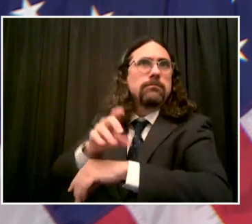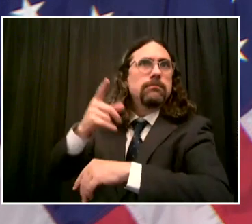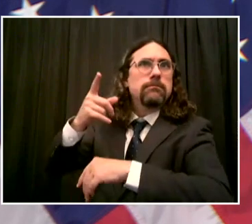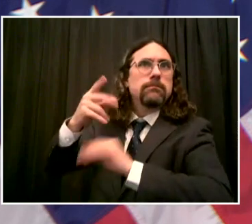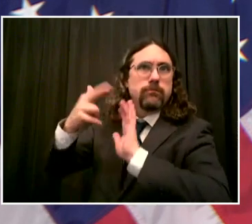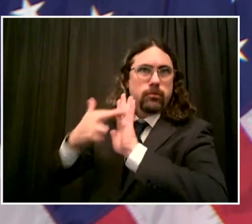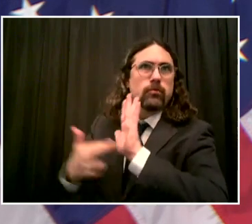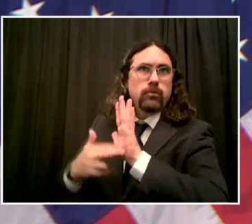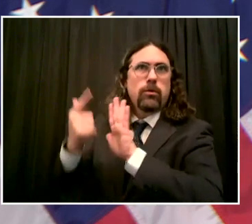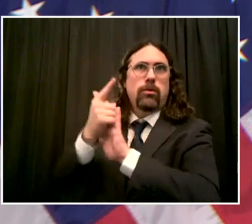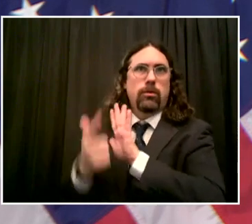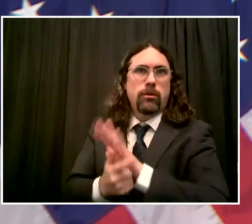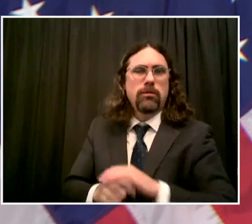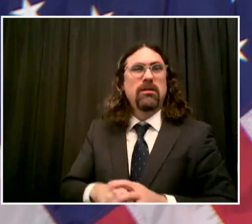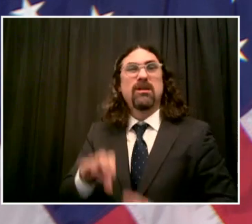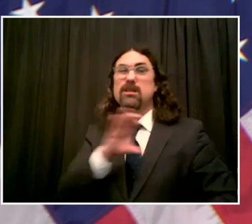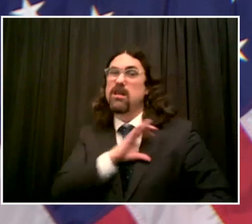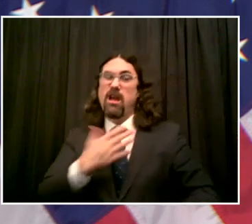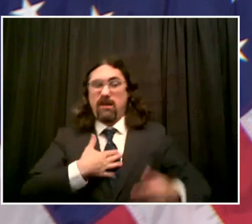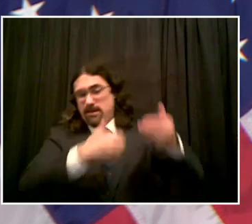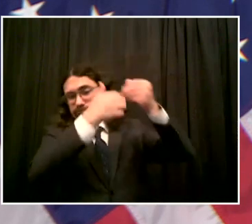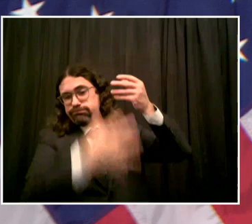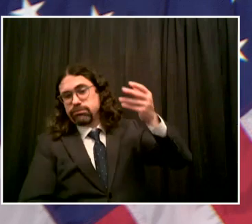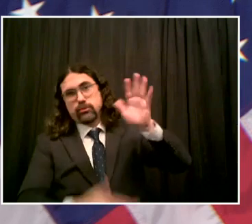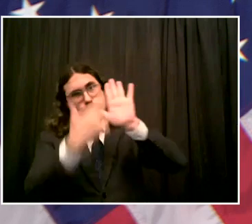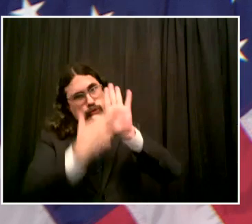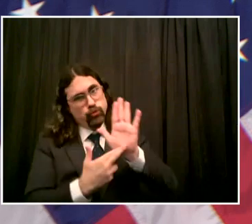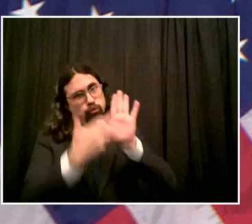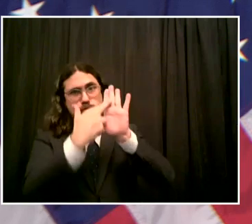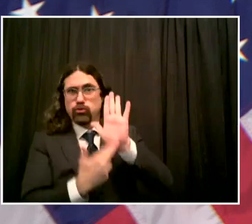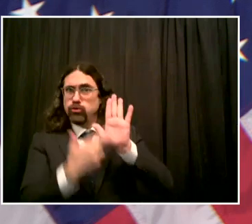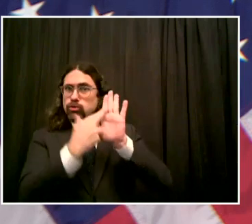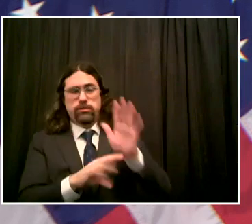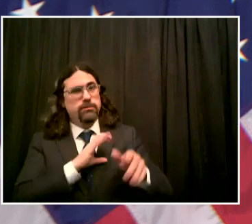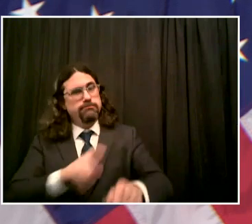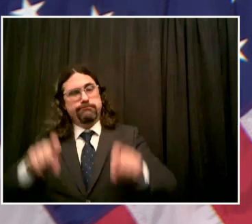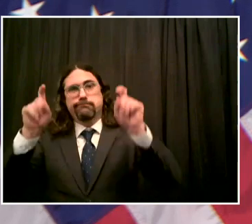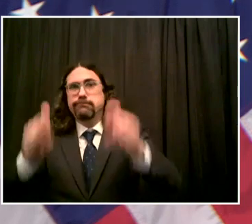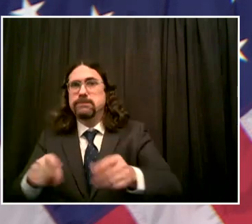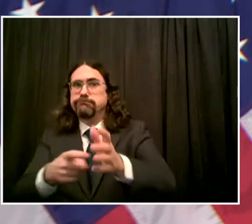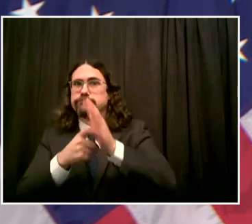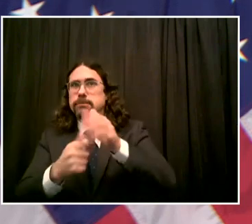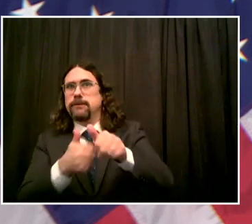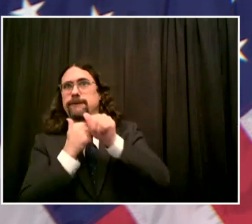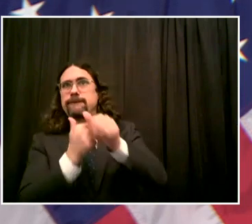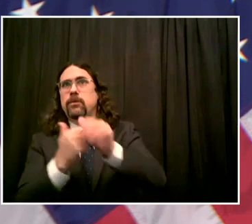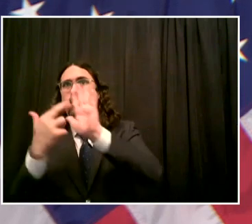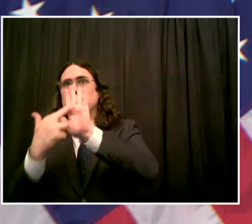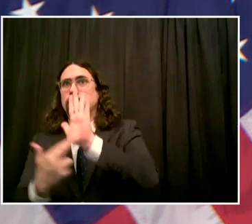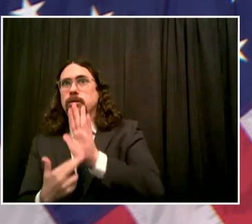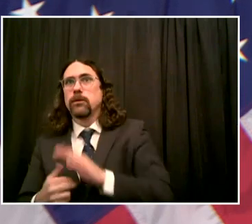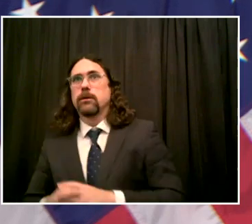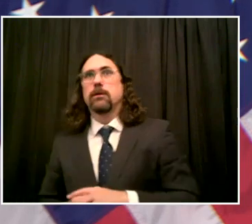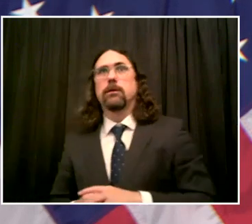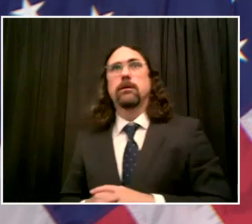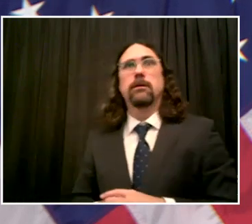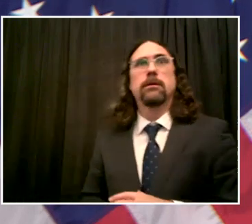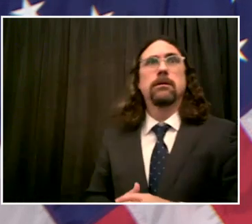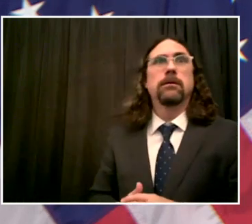FIREARM. SOMETIMES YOU BEGIN WITH A FIREARM.